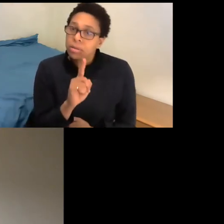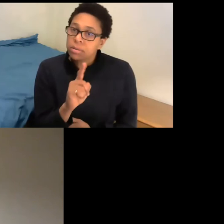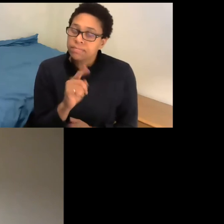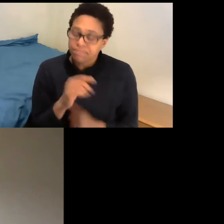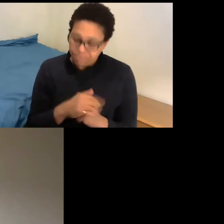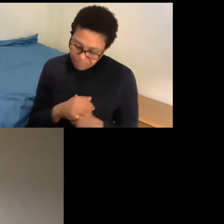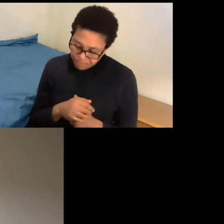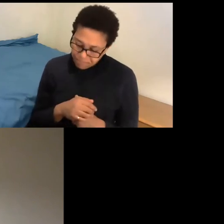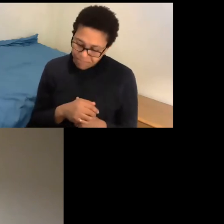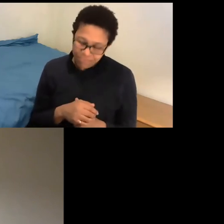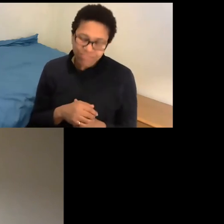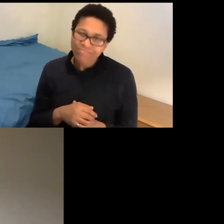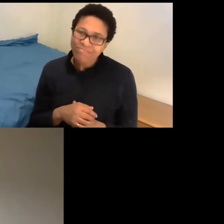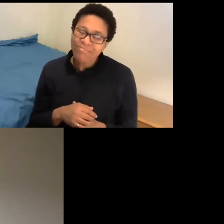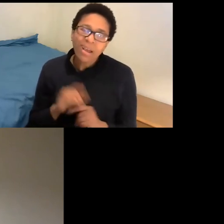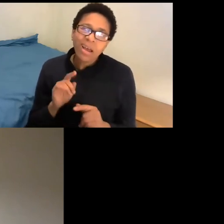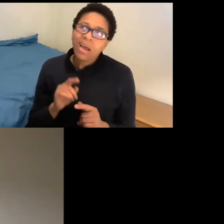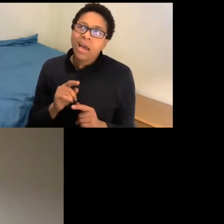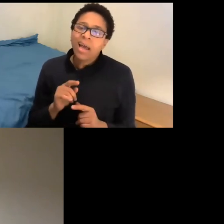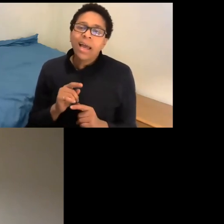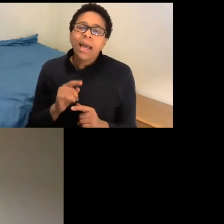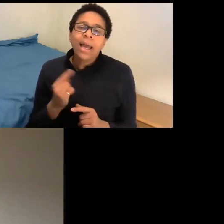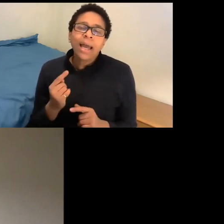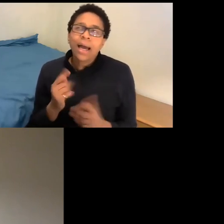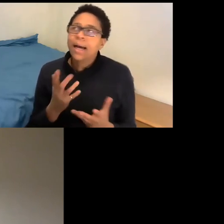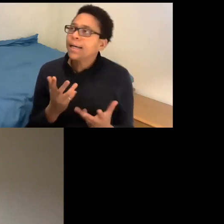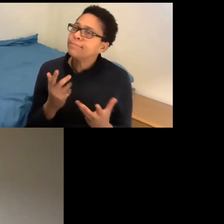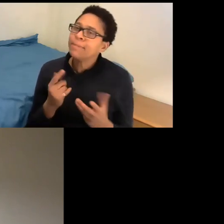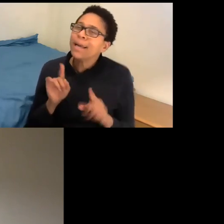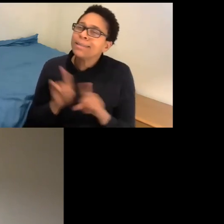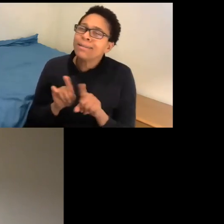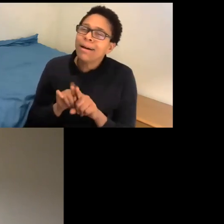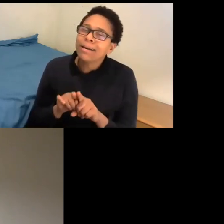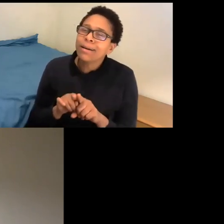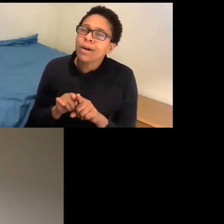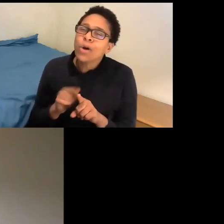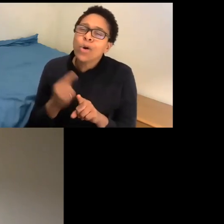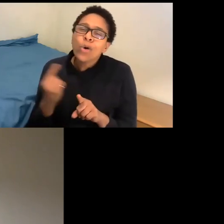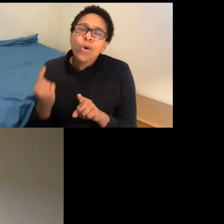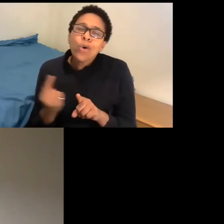opting, like, Who is it, who is it in service of, you know,